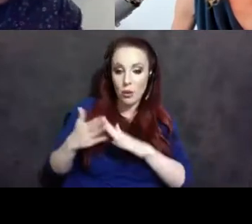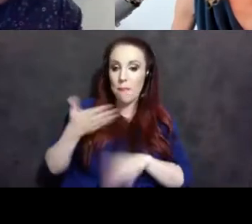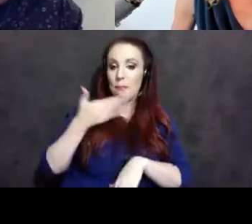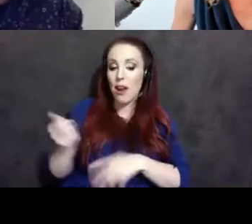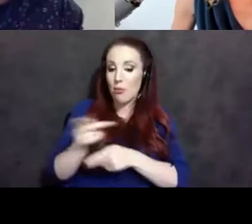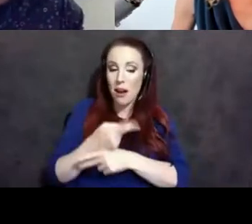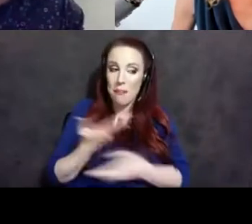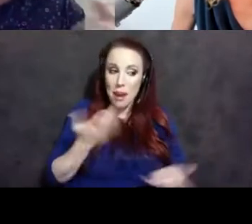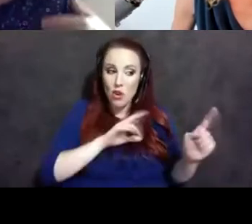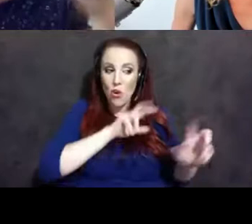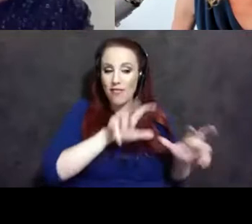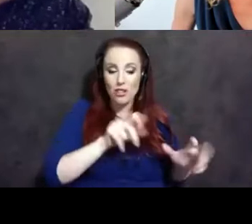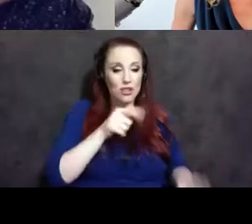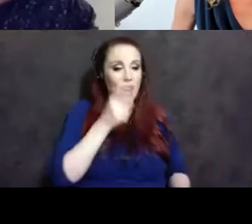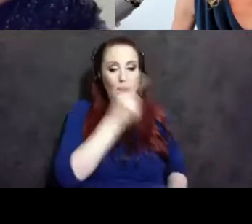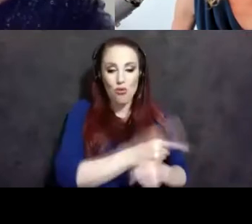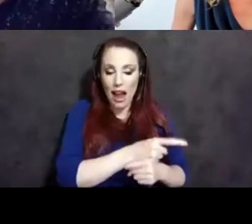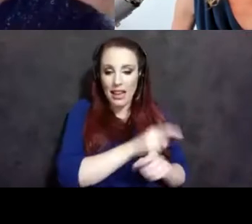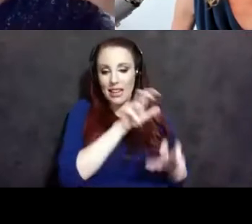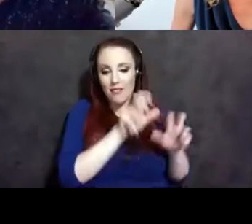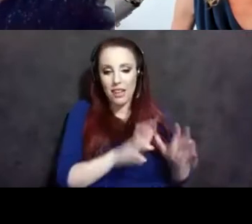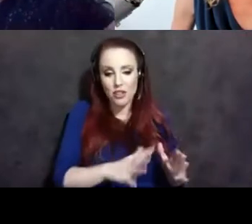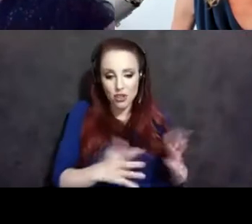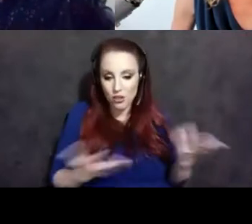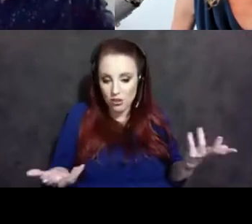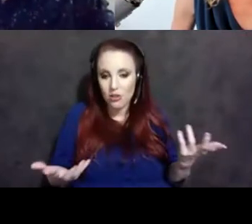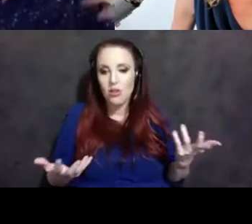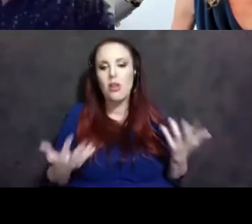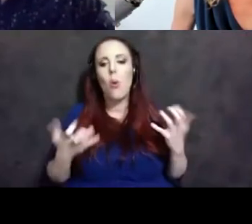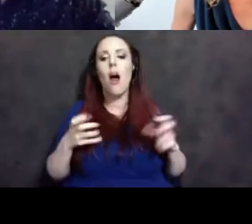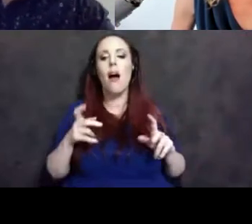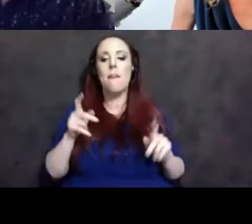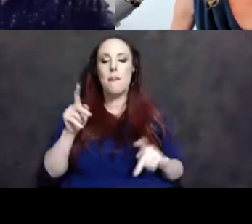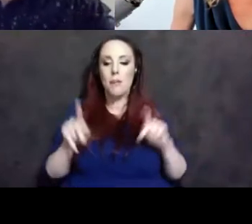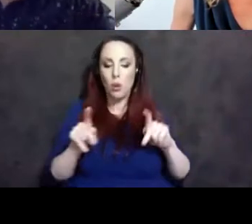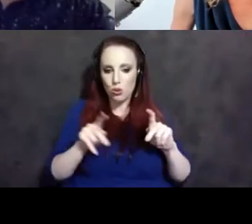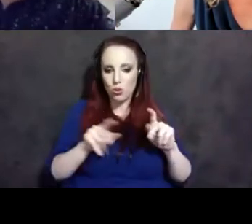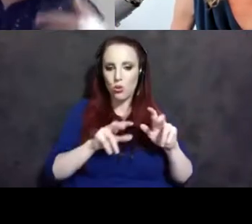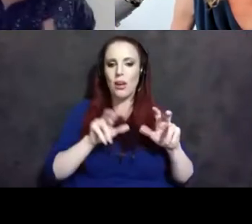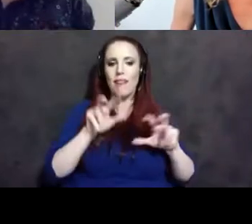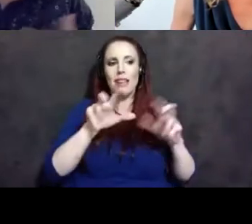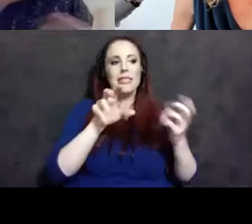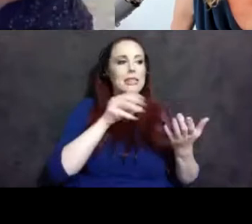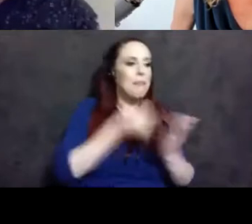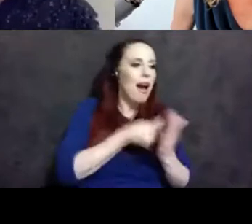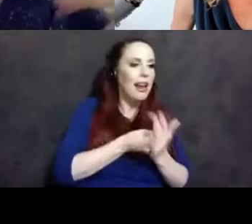Why would you have people invest the money and capitalism success where you could, like,